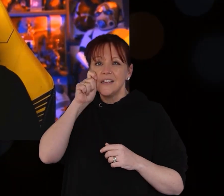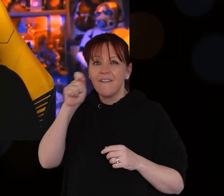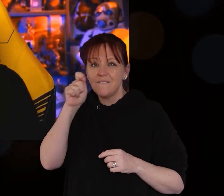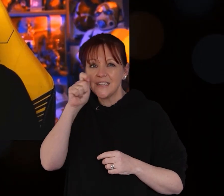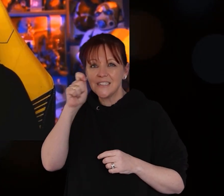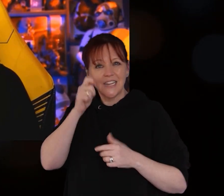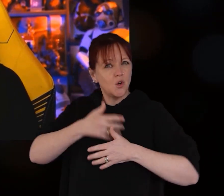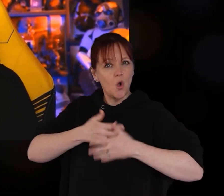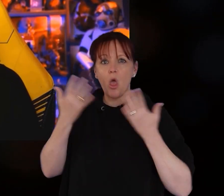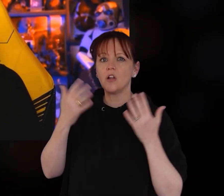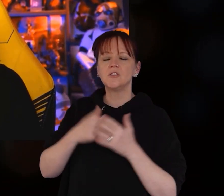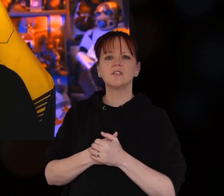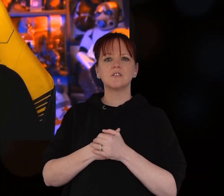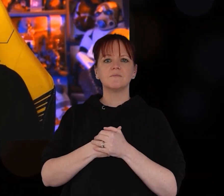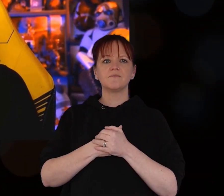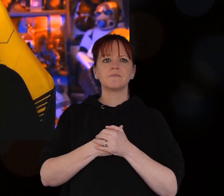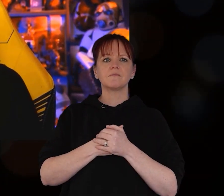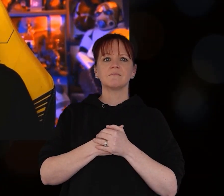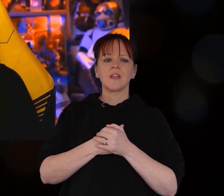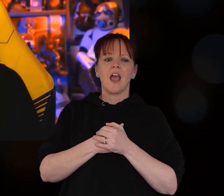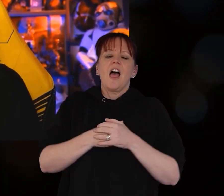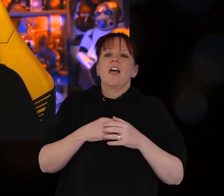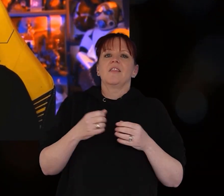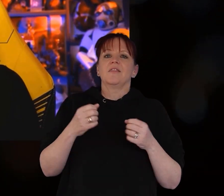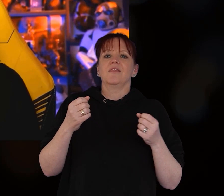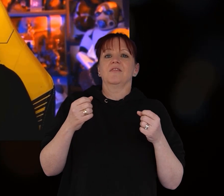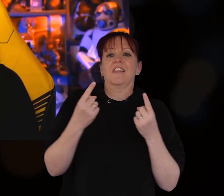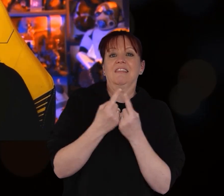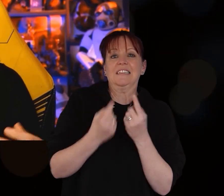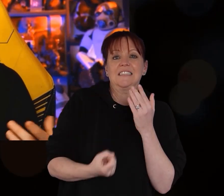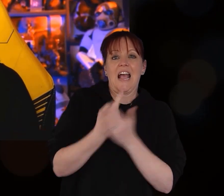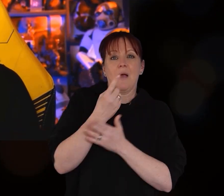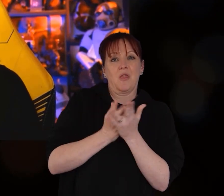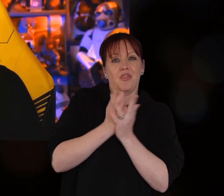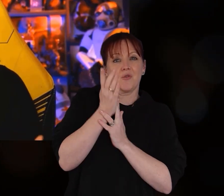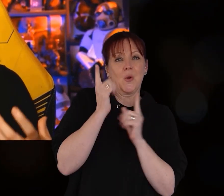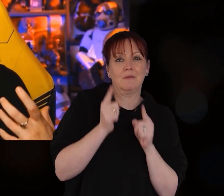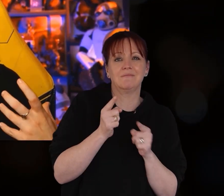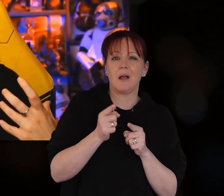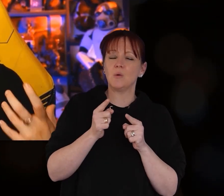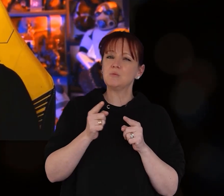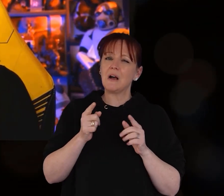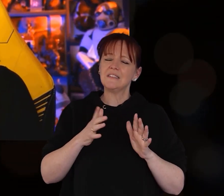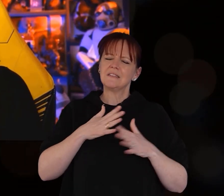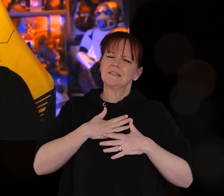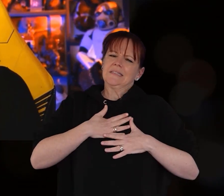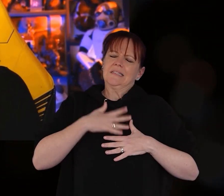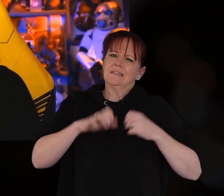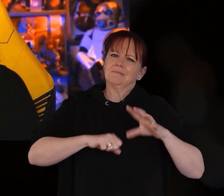The revelations within it were tough for a lot of people to come to terms with, but the effort and the thoroughness of this article,